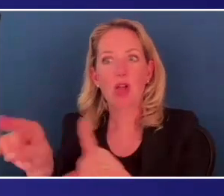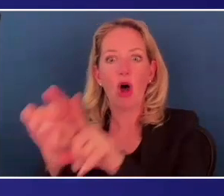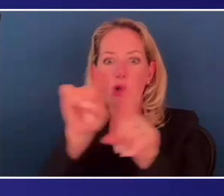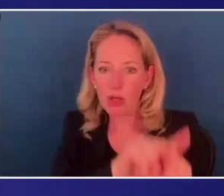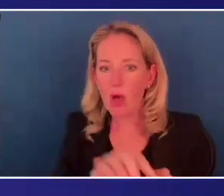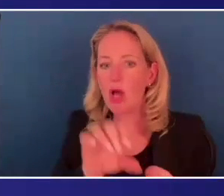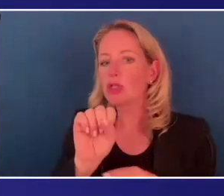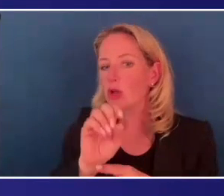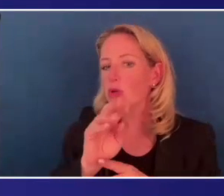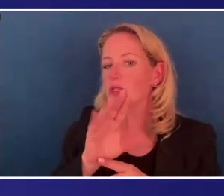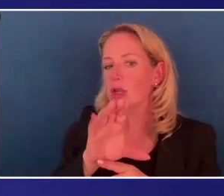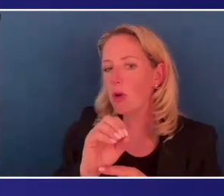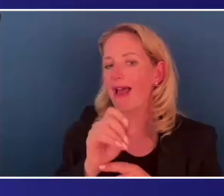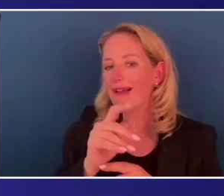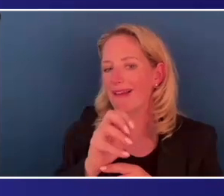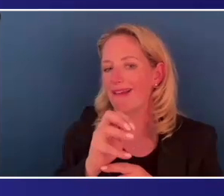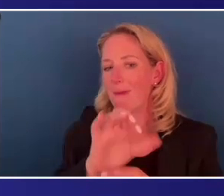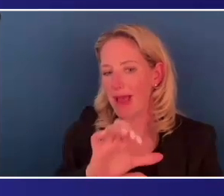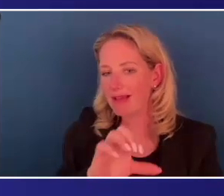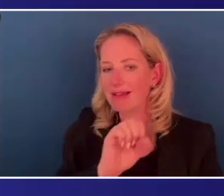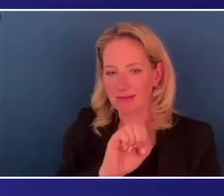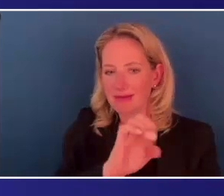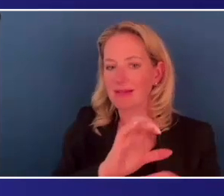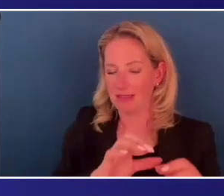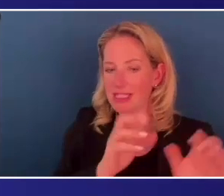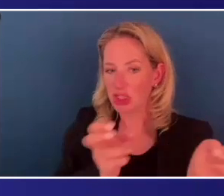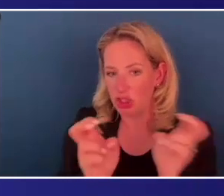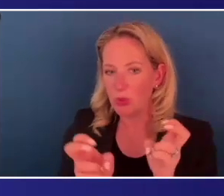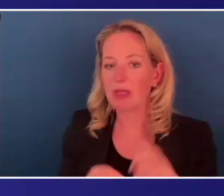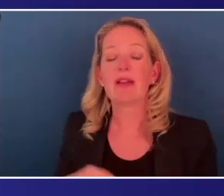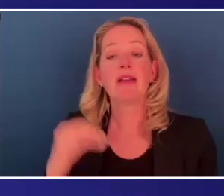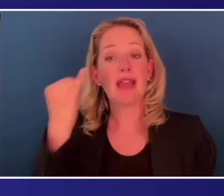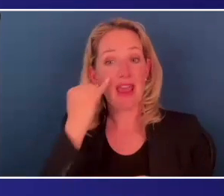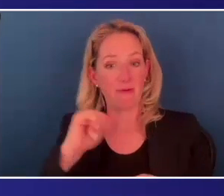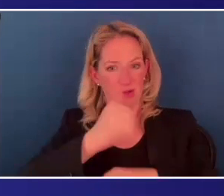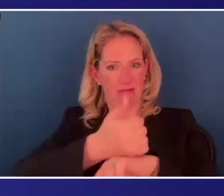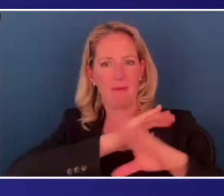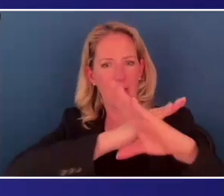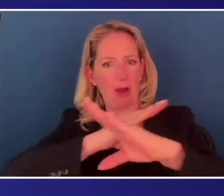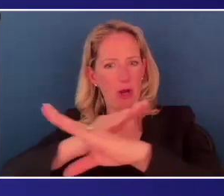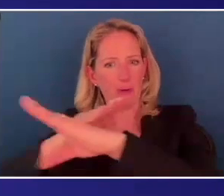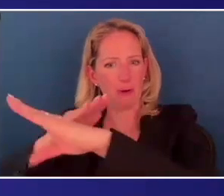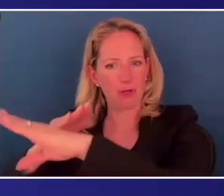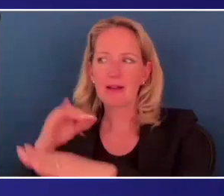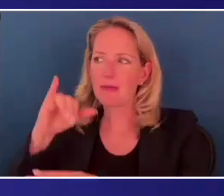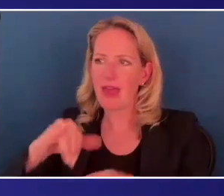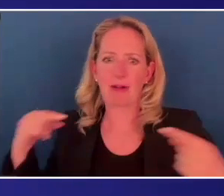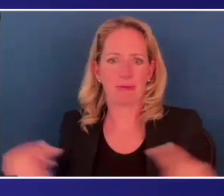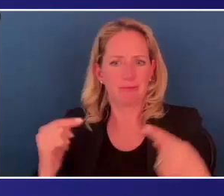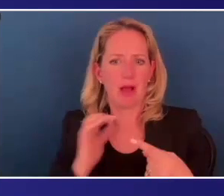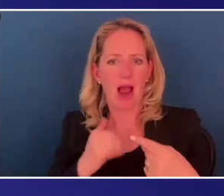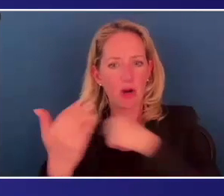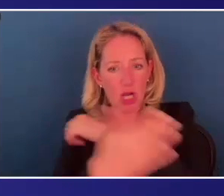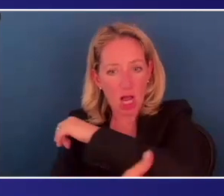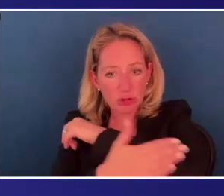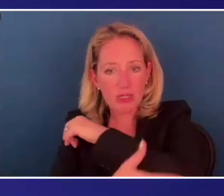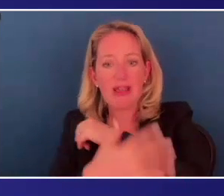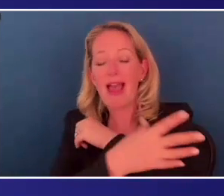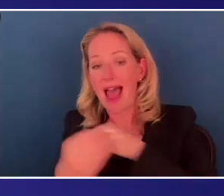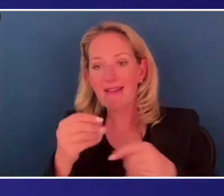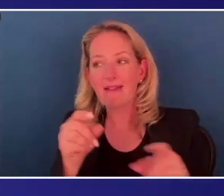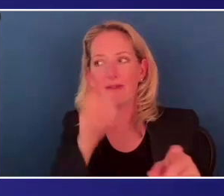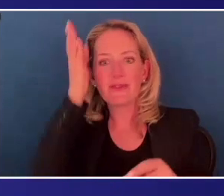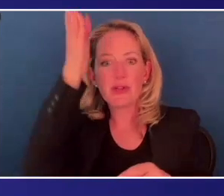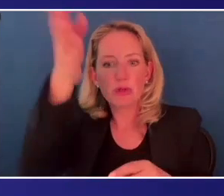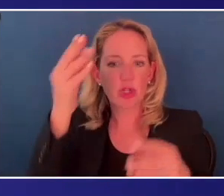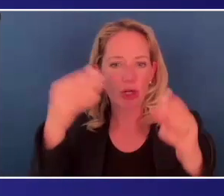We put up a necessary barriers to forgiveness. We're holding back our country. And the next generation of future leaders.